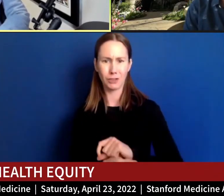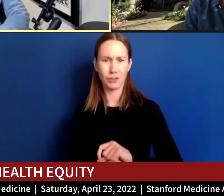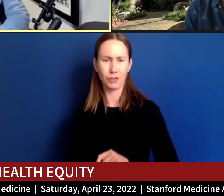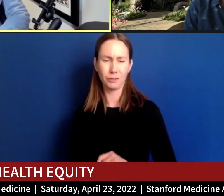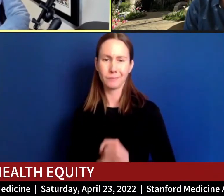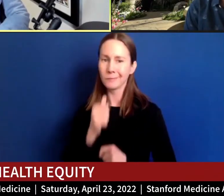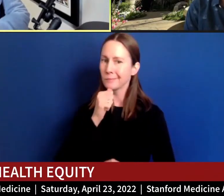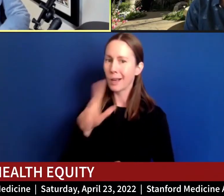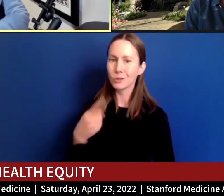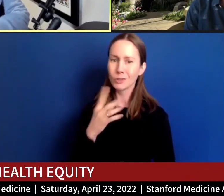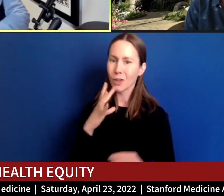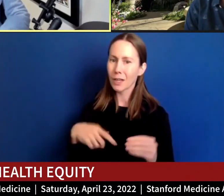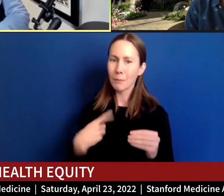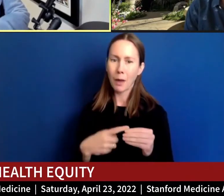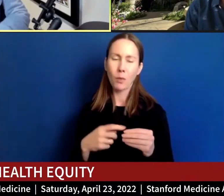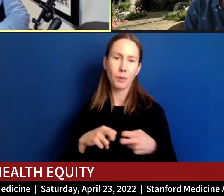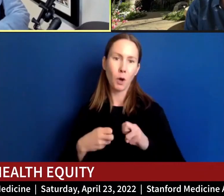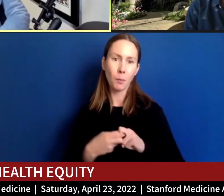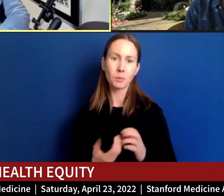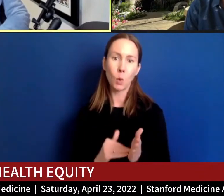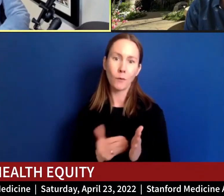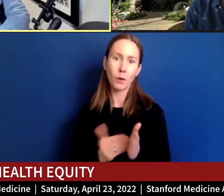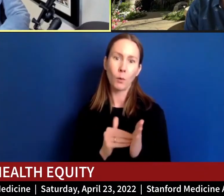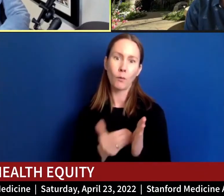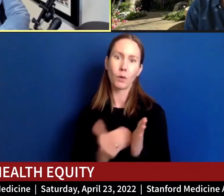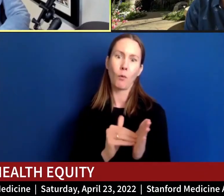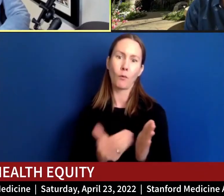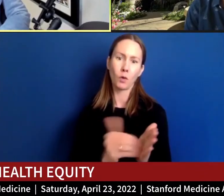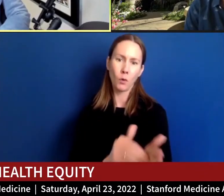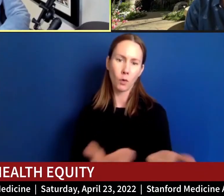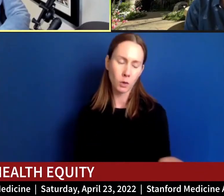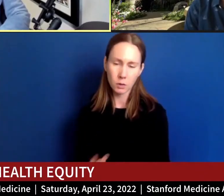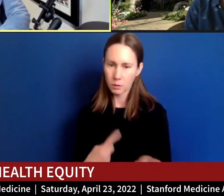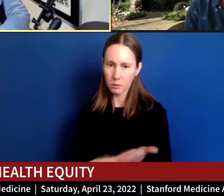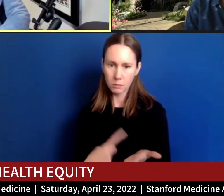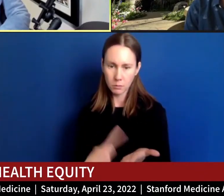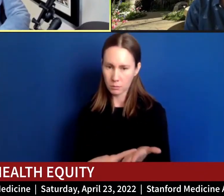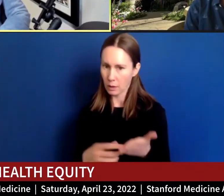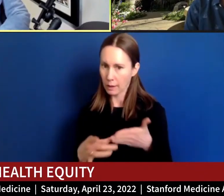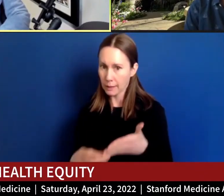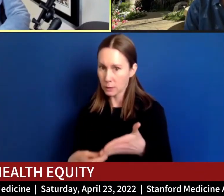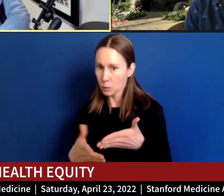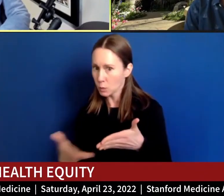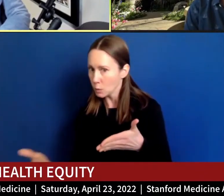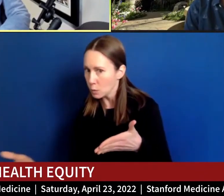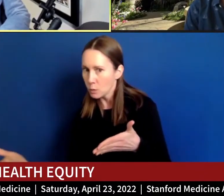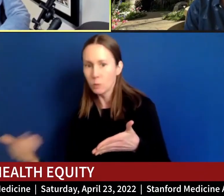these problems over and over and over again. So I'm determined that there will be change here.